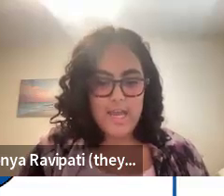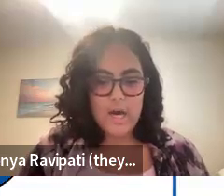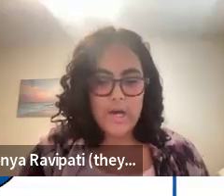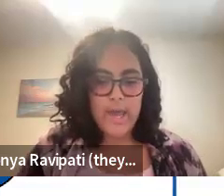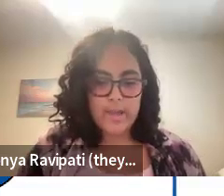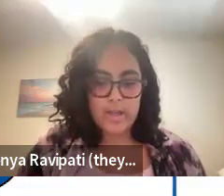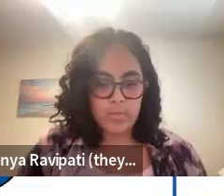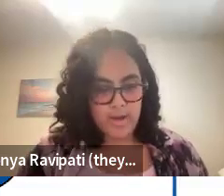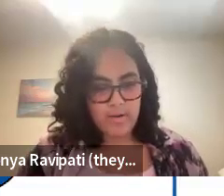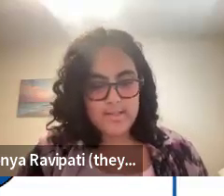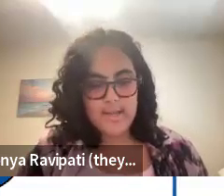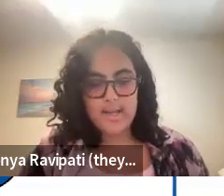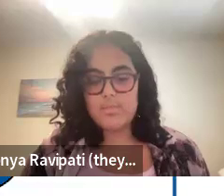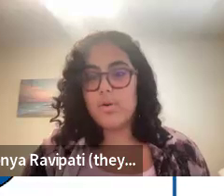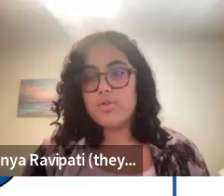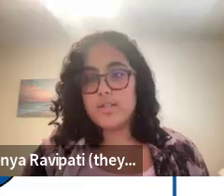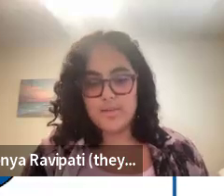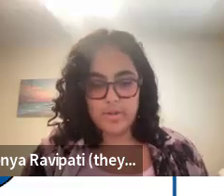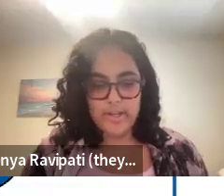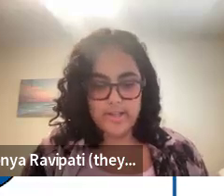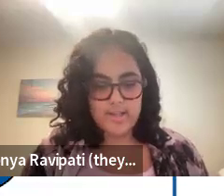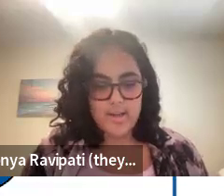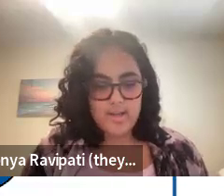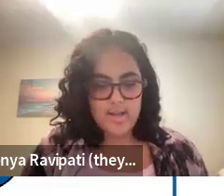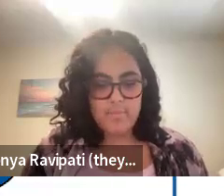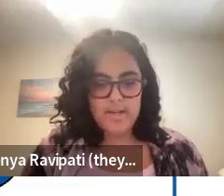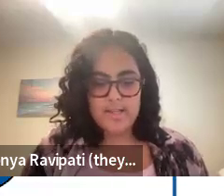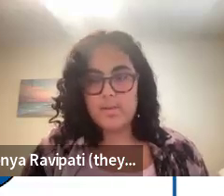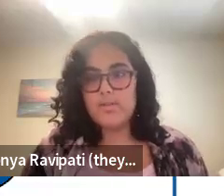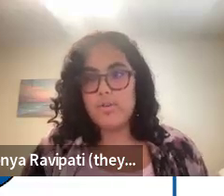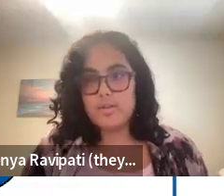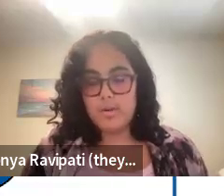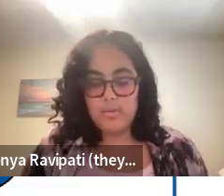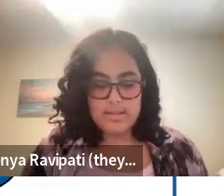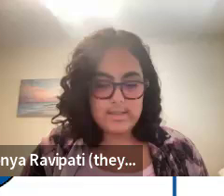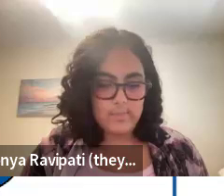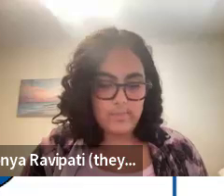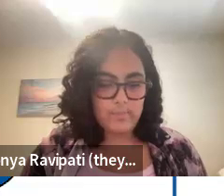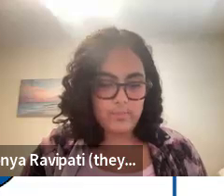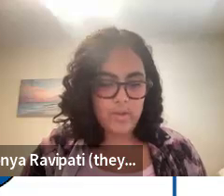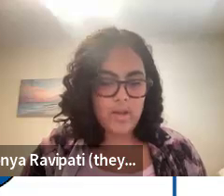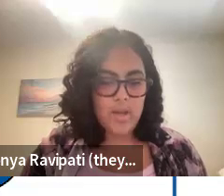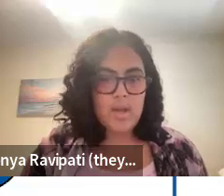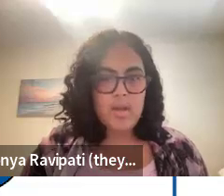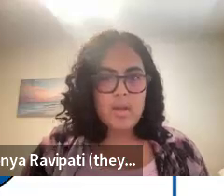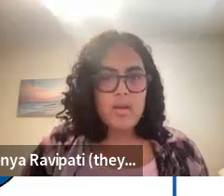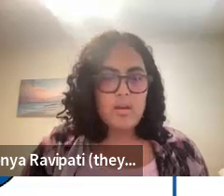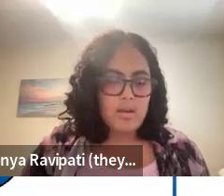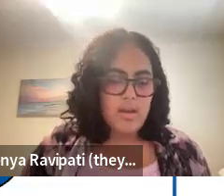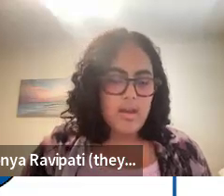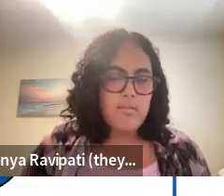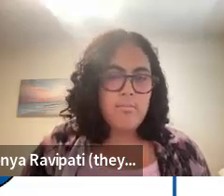And unethically without consent exposed disabled kids to hepatitis B for experiments.